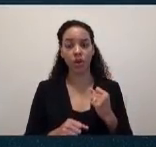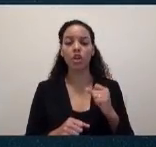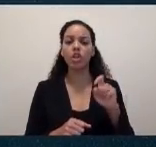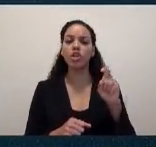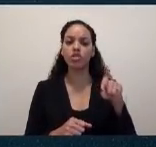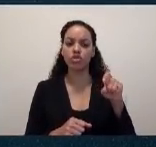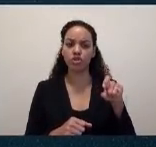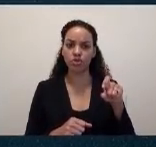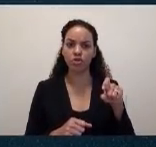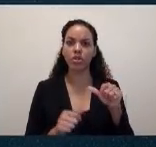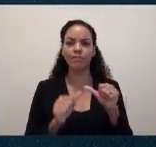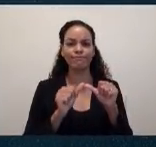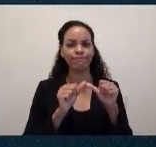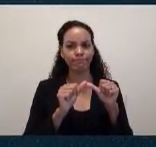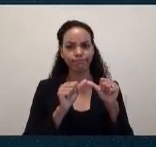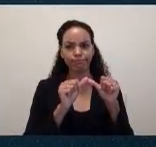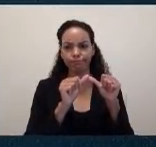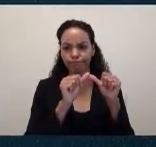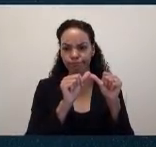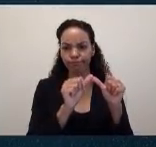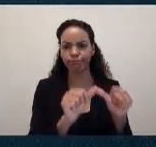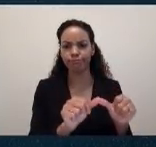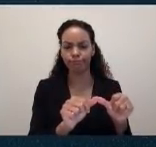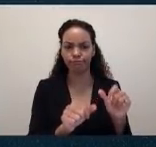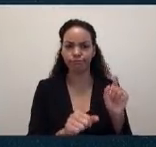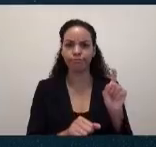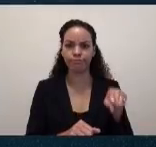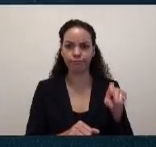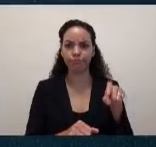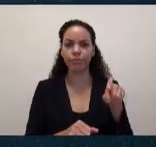that it should continue. We know that it works.